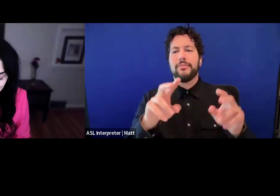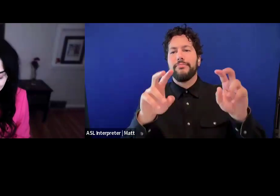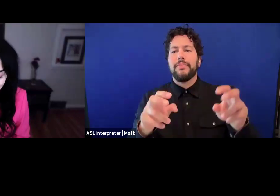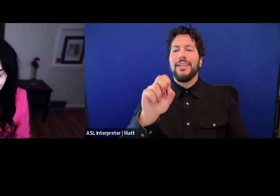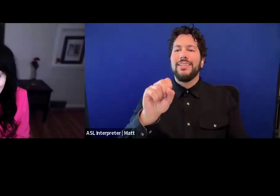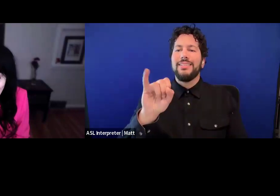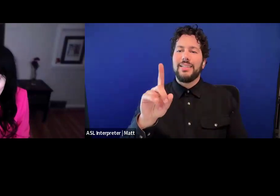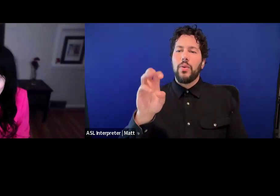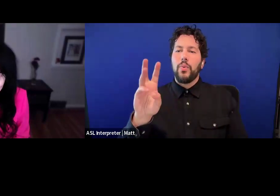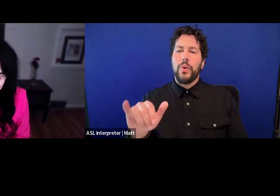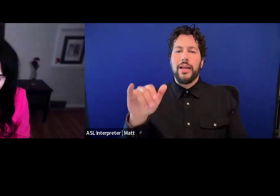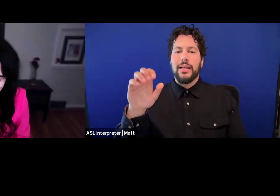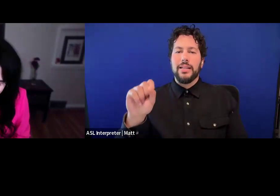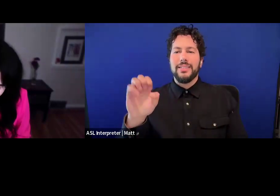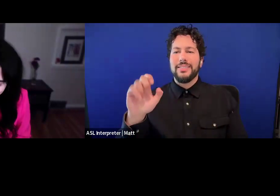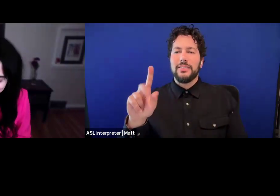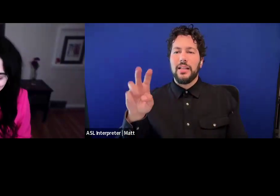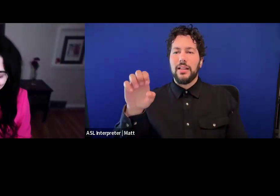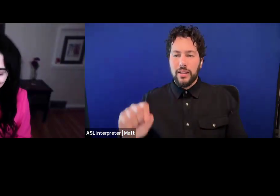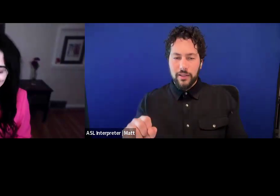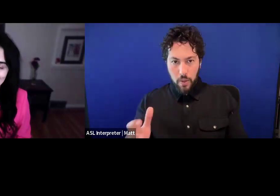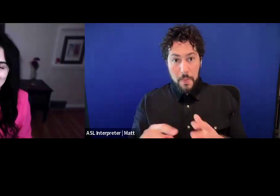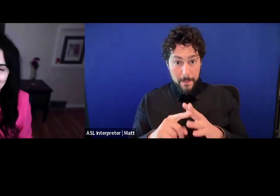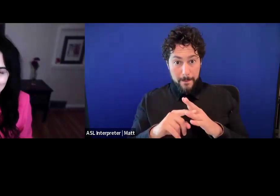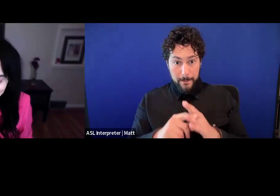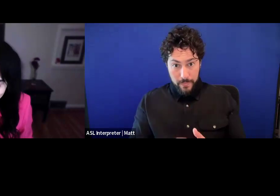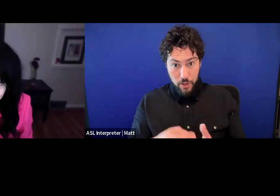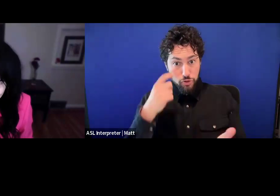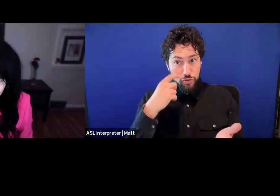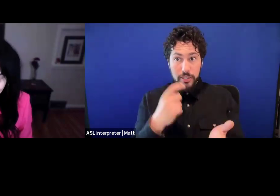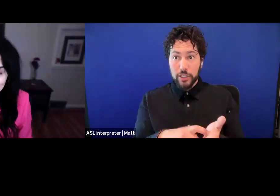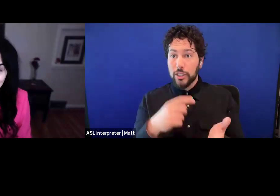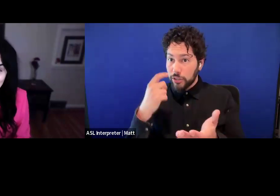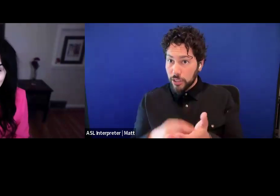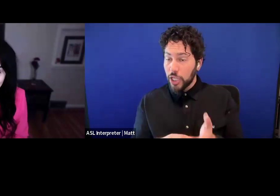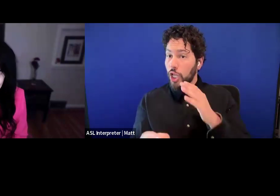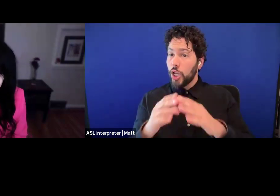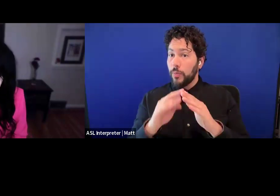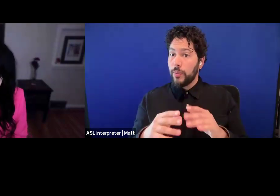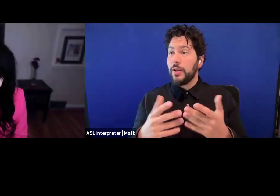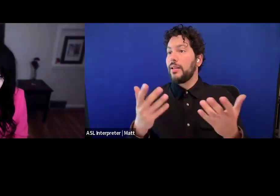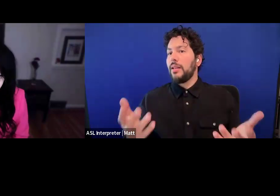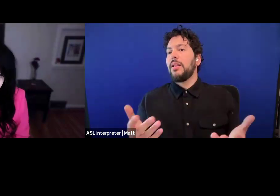I would like to begin, however, by extending this recognition to the communities that make this book possible.